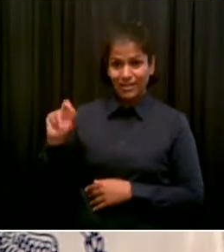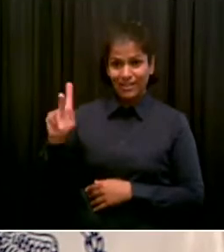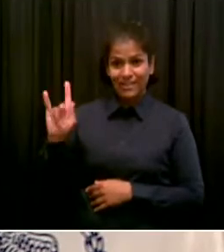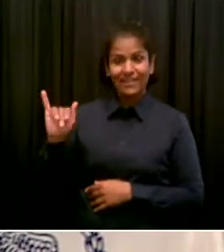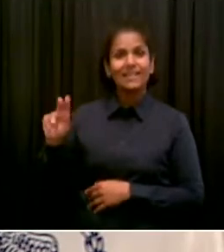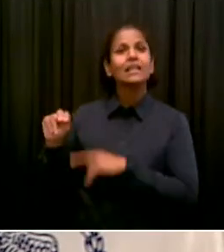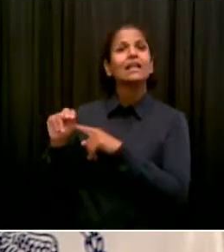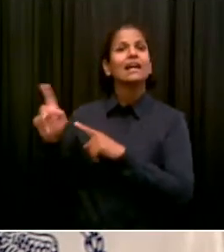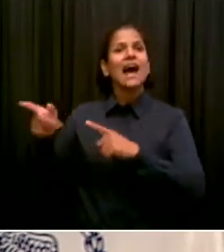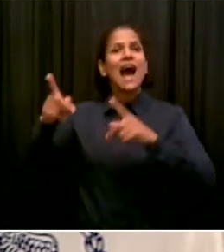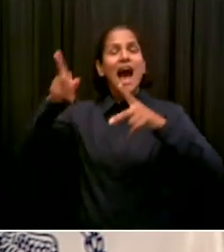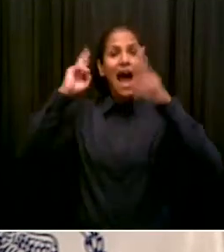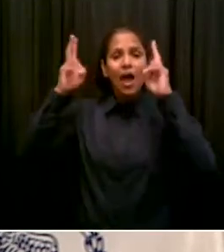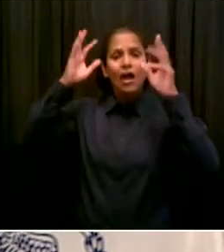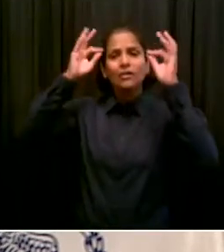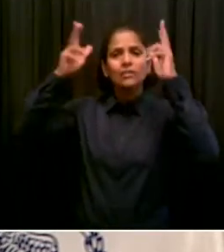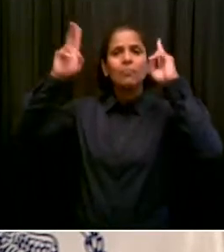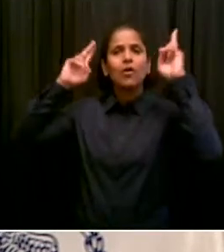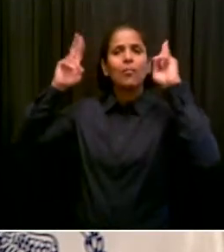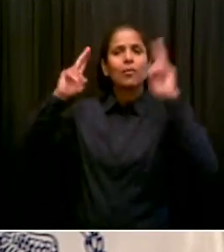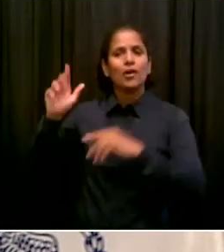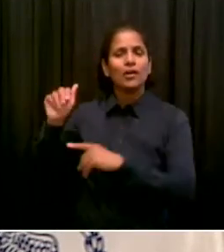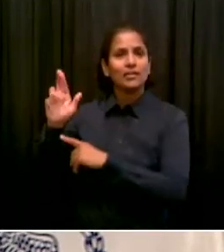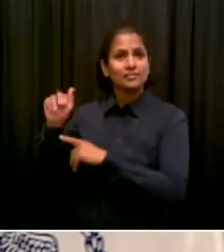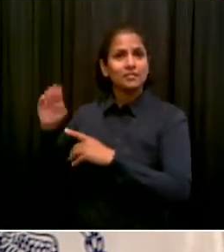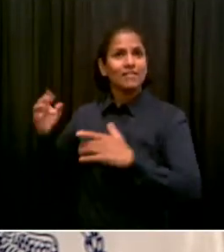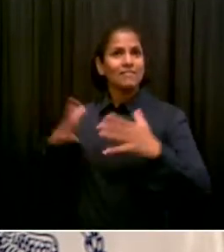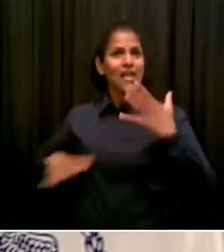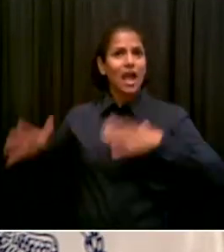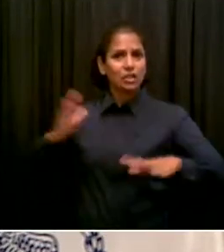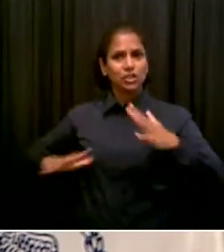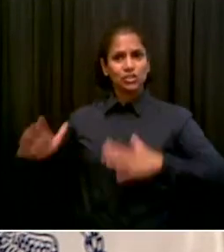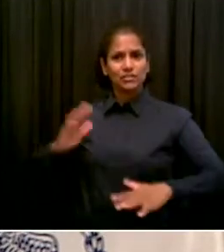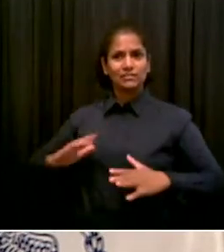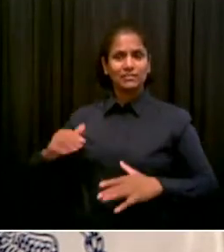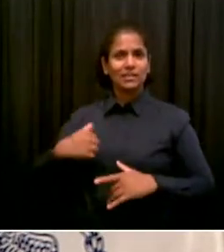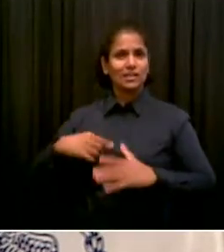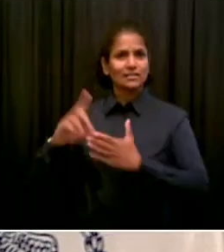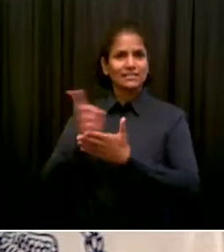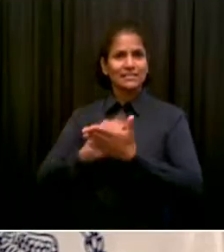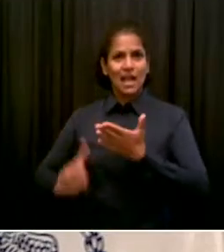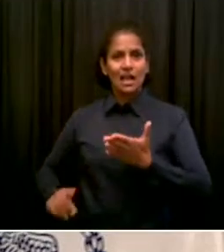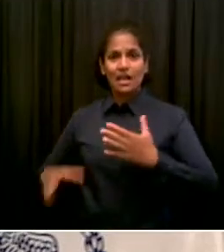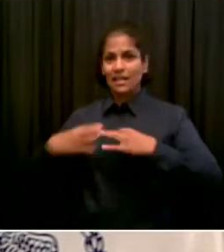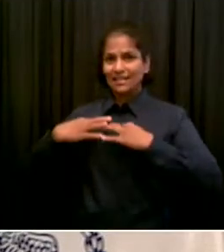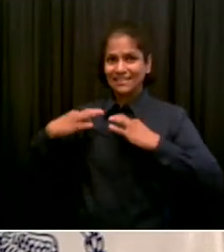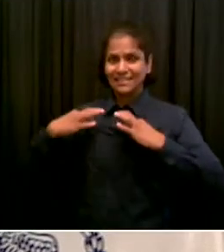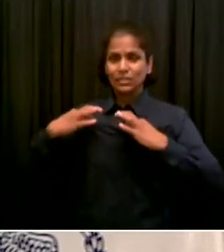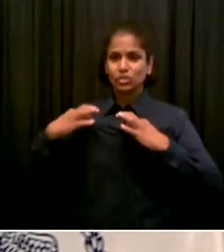HIS FAMILY IMMIGRATEWD HEN HE WAS YOUNG TO BROOKLYN. HE STARTED OUT AS A BARBER.